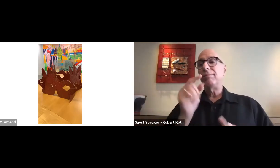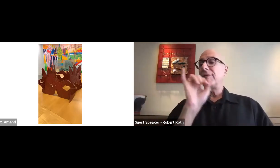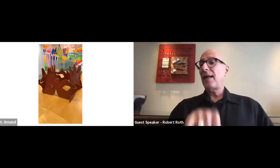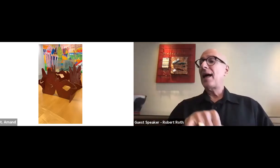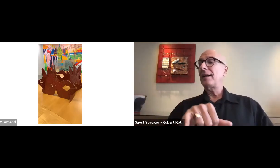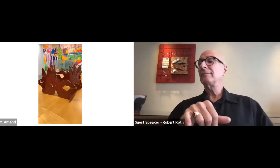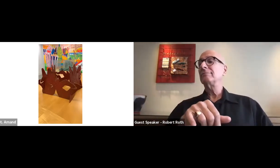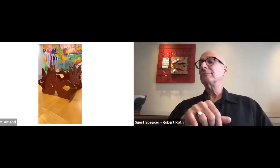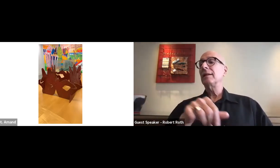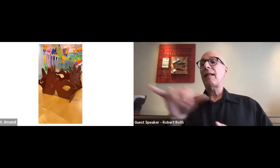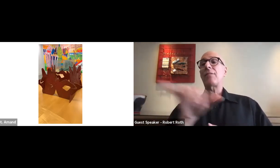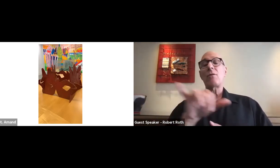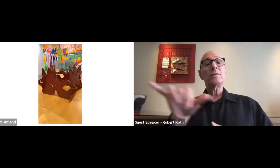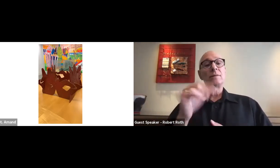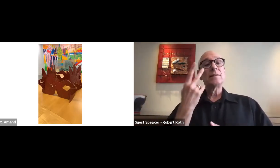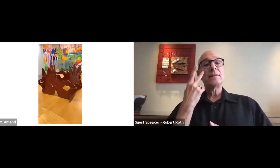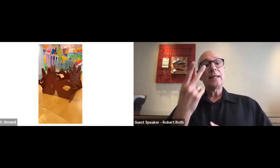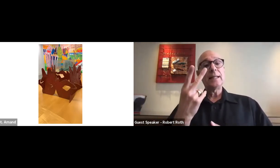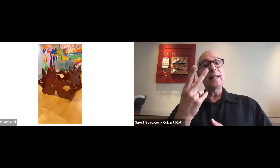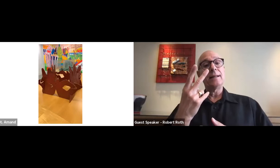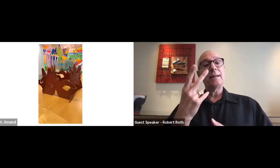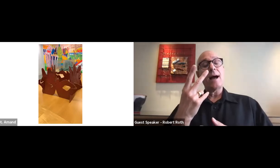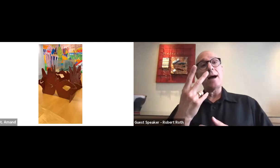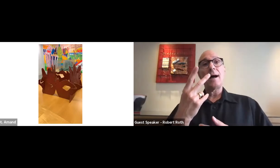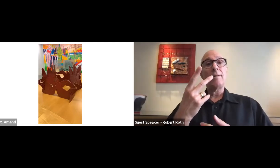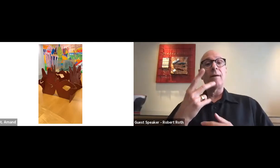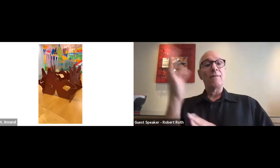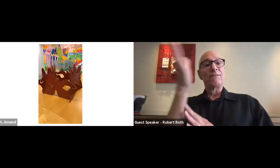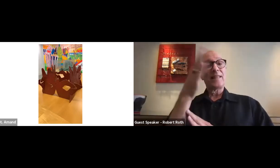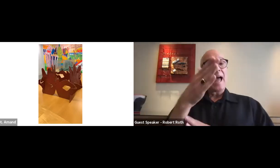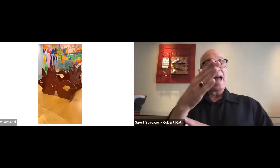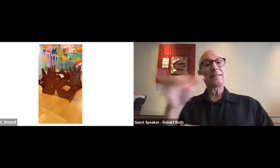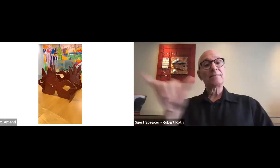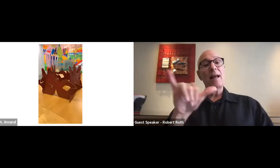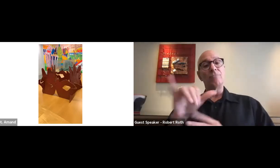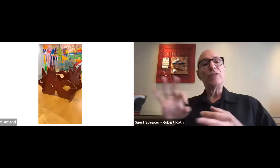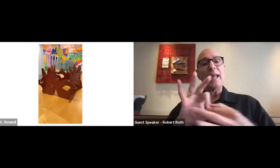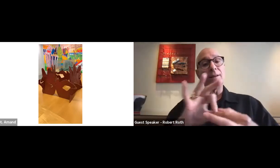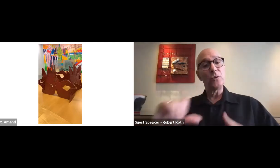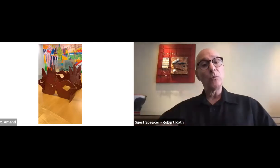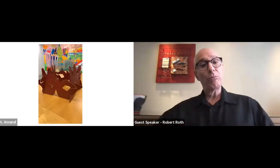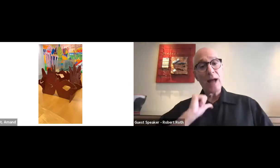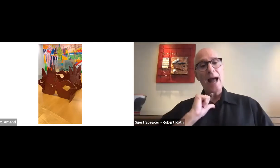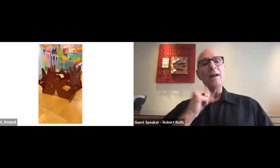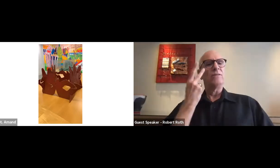In mattress bedsprings, for example, the coils, the metal coils you've probably seen before--